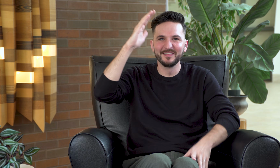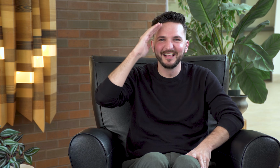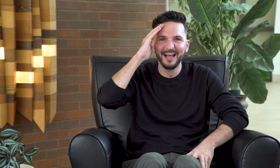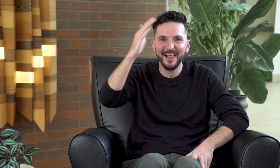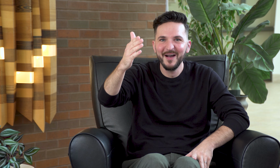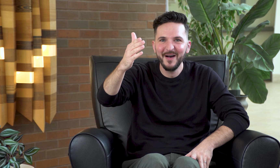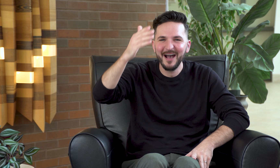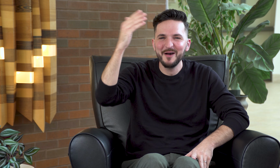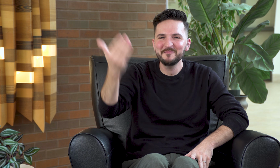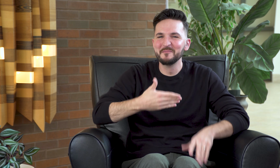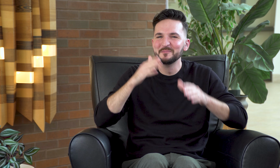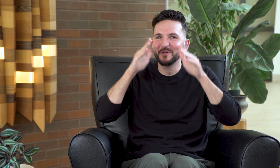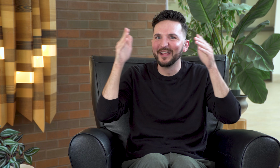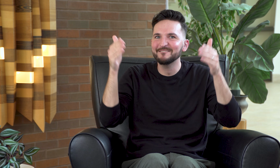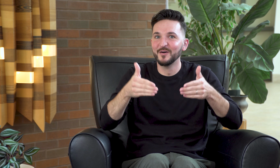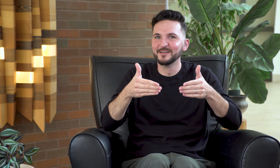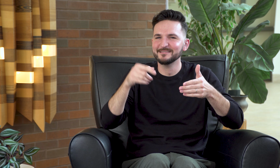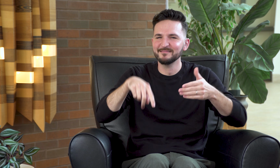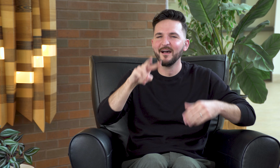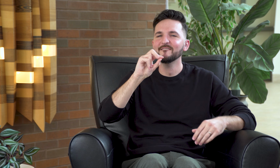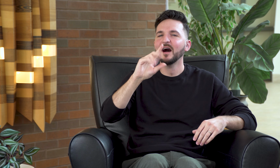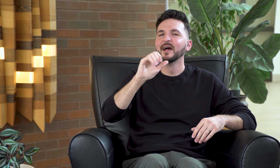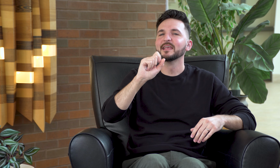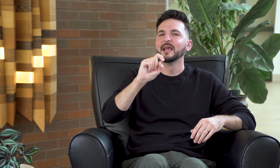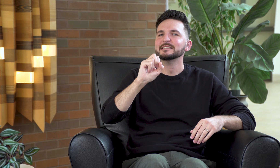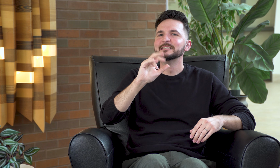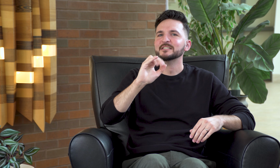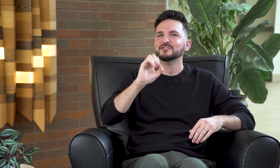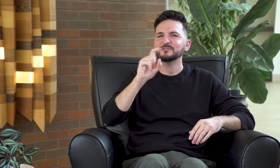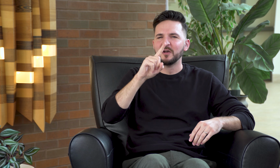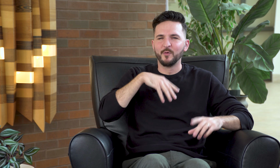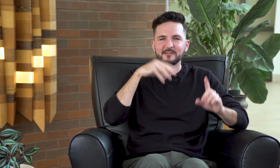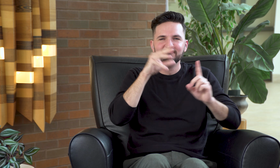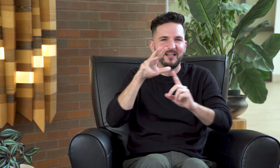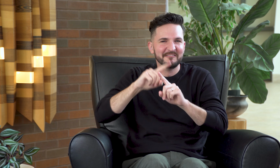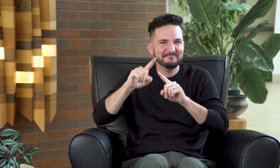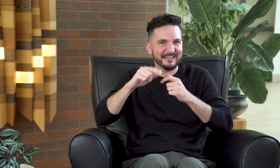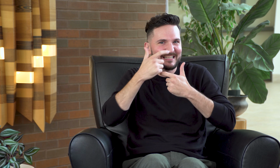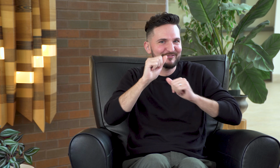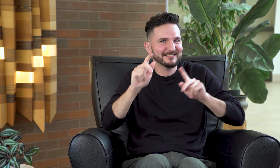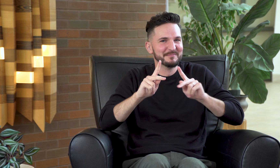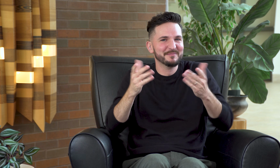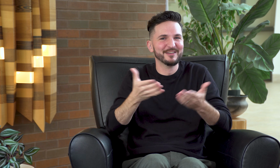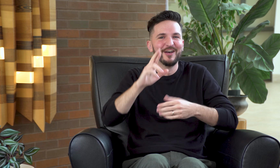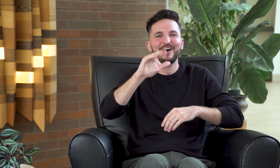Blake Nitko: Hello and welcome to In Focus, a vodcast series where we're going to spotlight